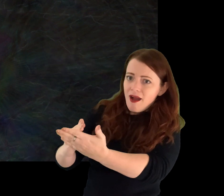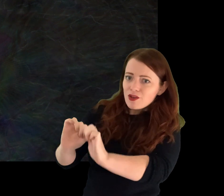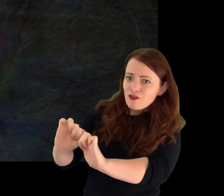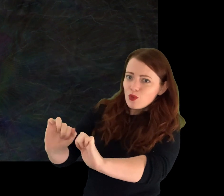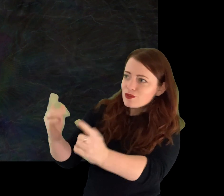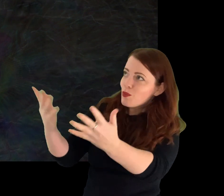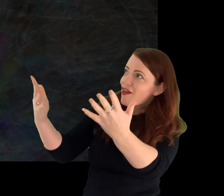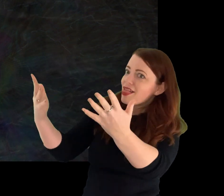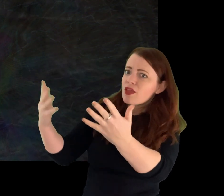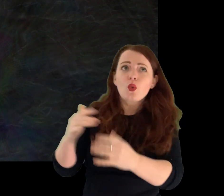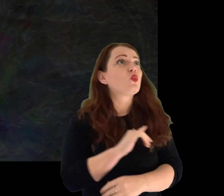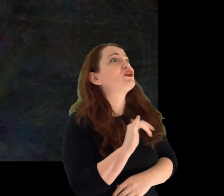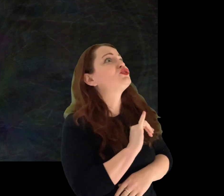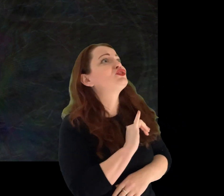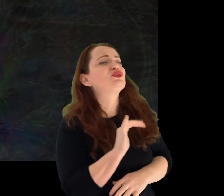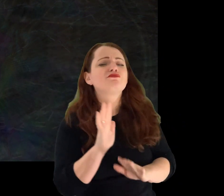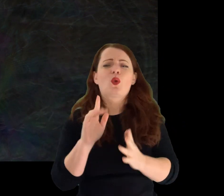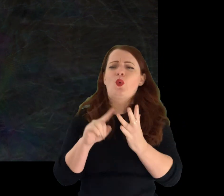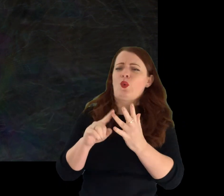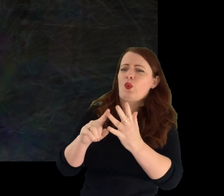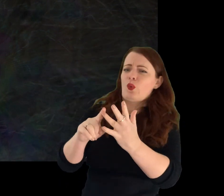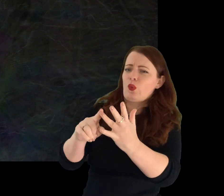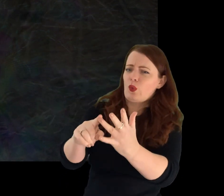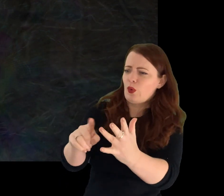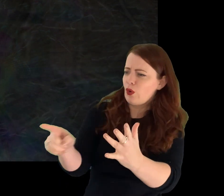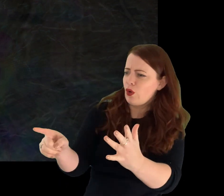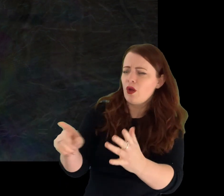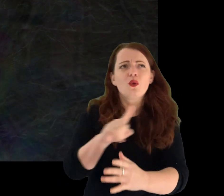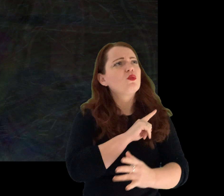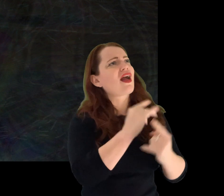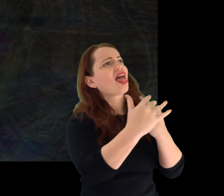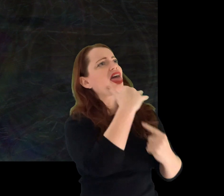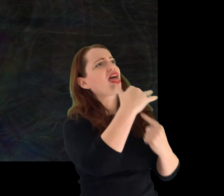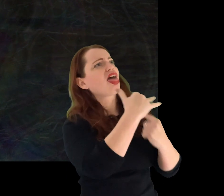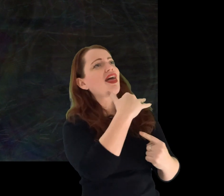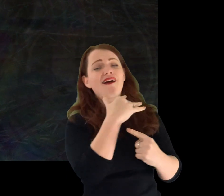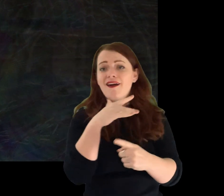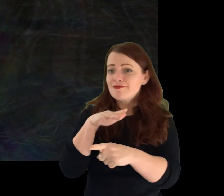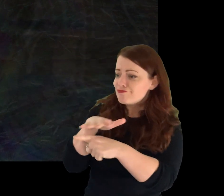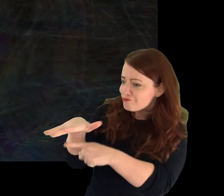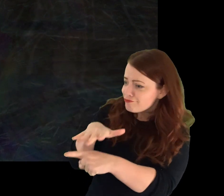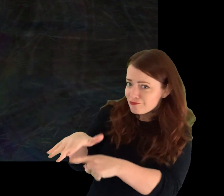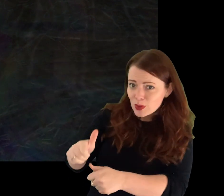“Ho ho hoooooooooooooh” “Why are you making fun of me?” “Fun is good”